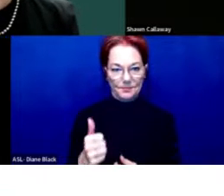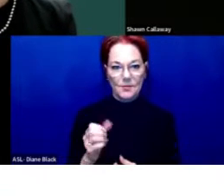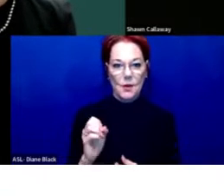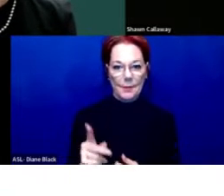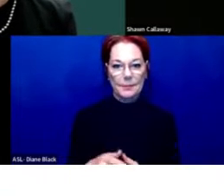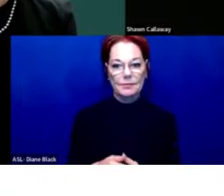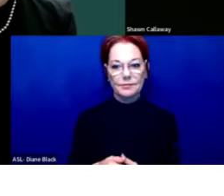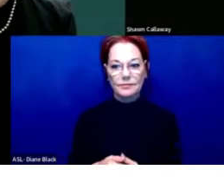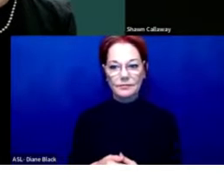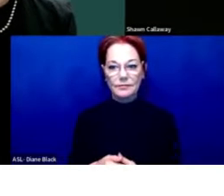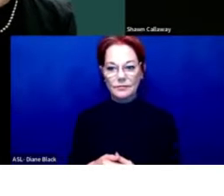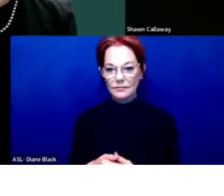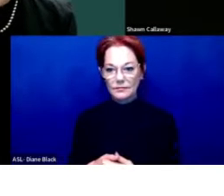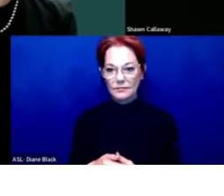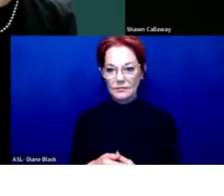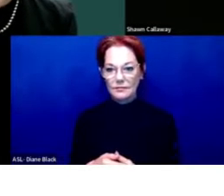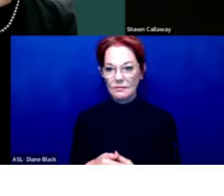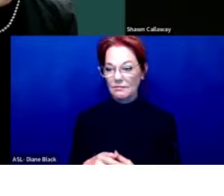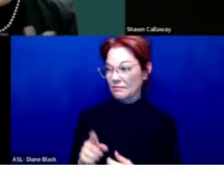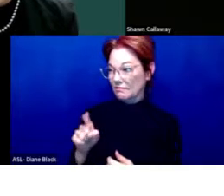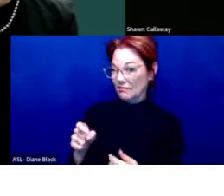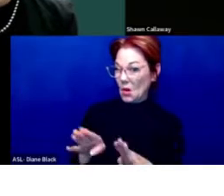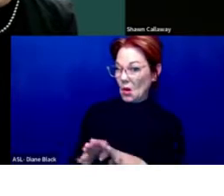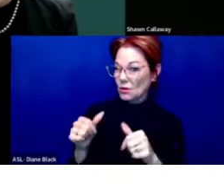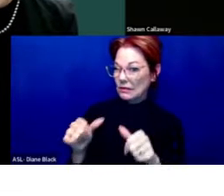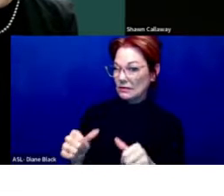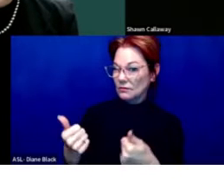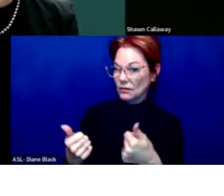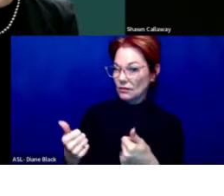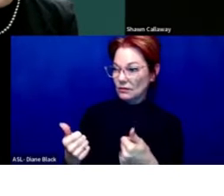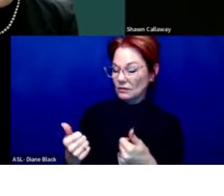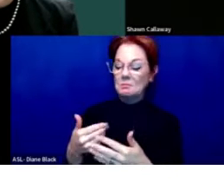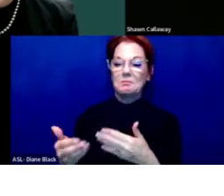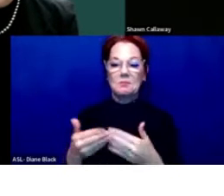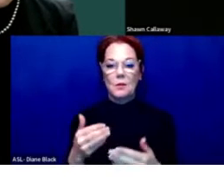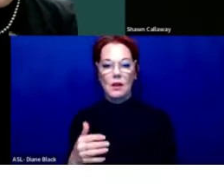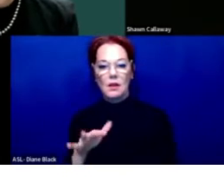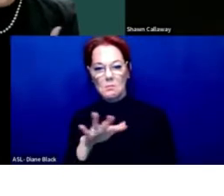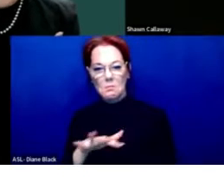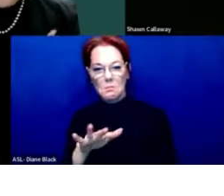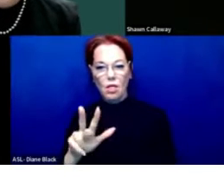Saska, do you think? Close it I just keep going but anyway, just to get a sense about 30 to 34%